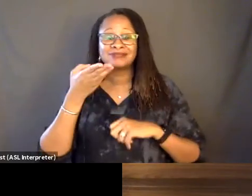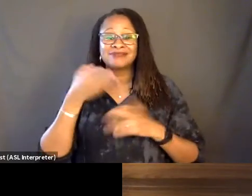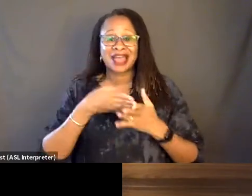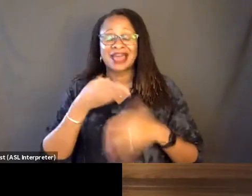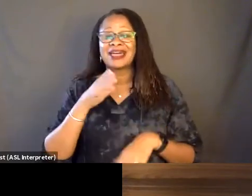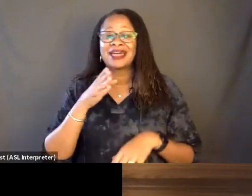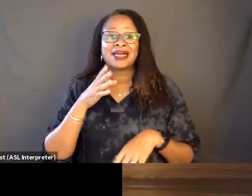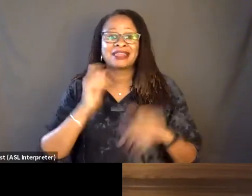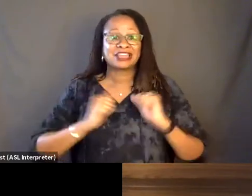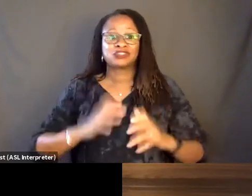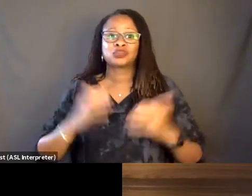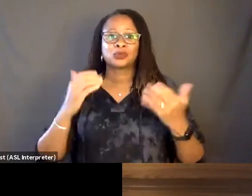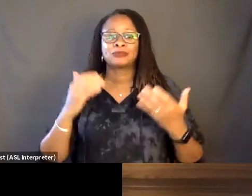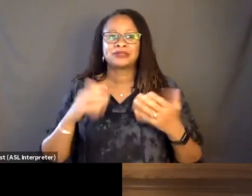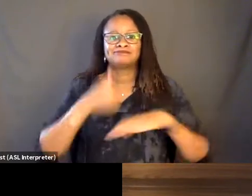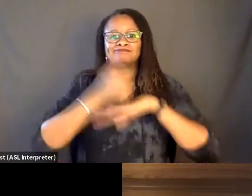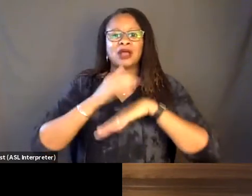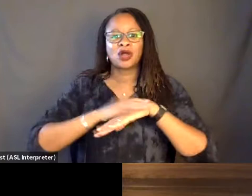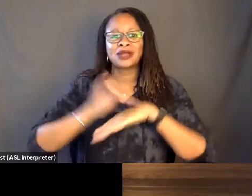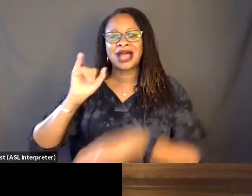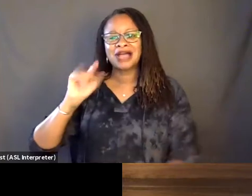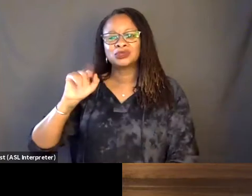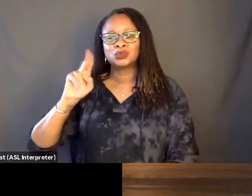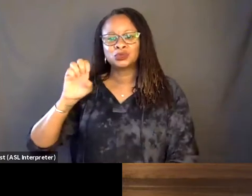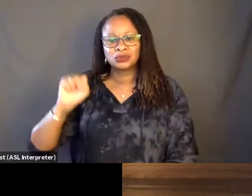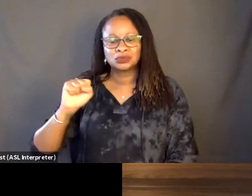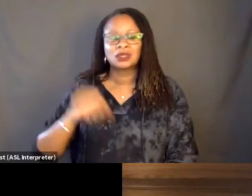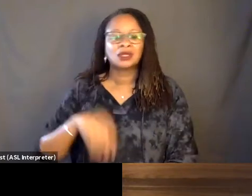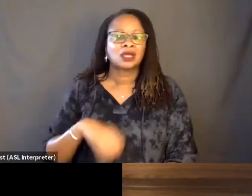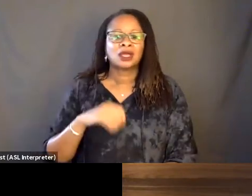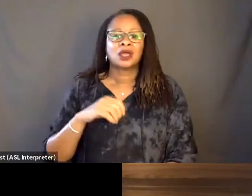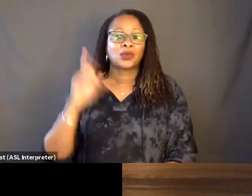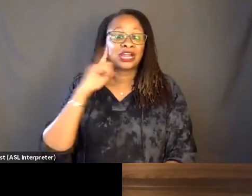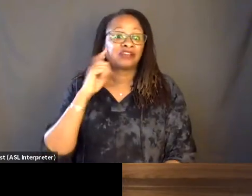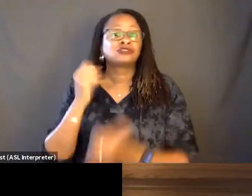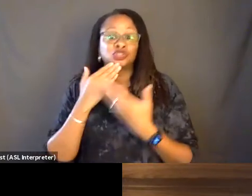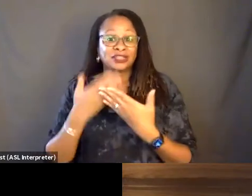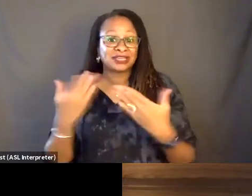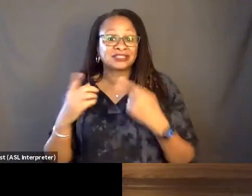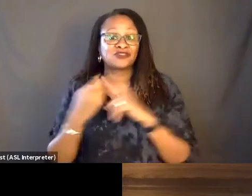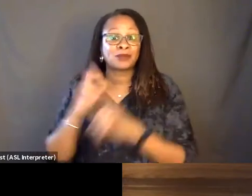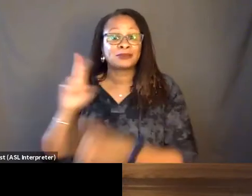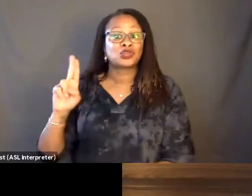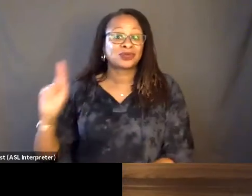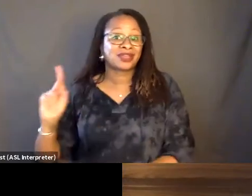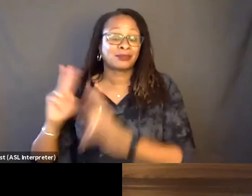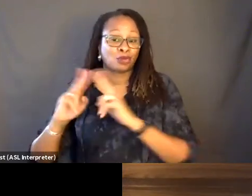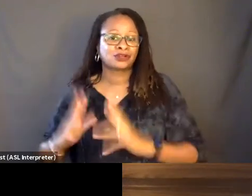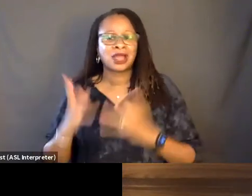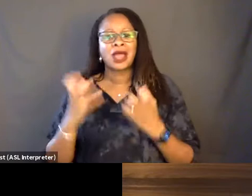And we're hearing good things out of our UK partner. So I just I just want people to see the film.